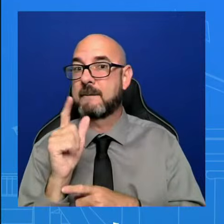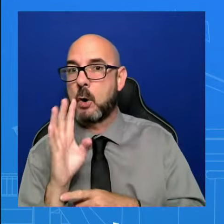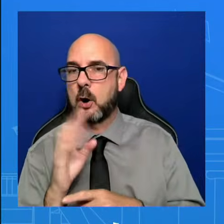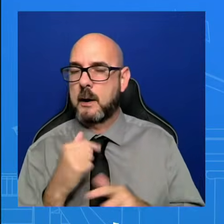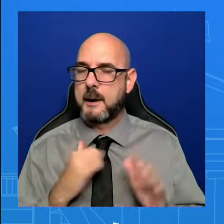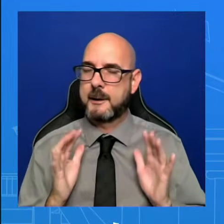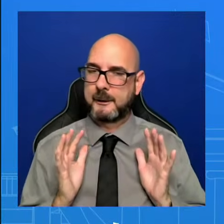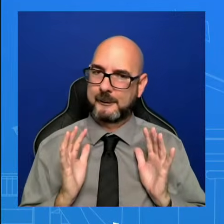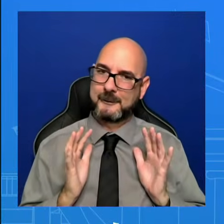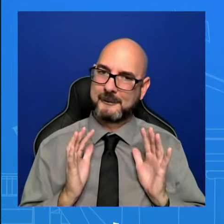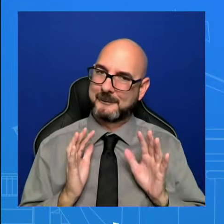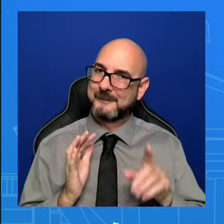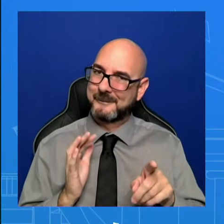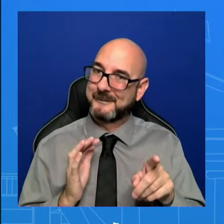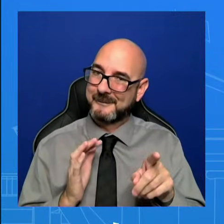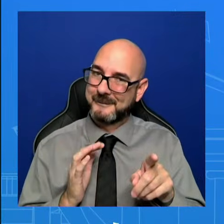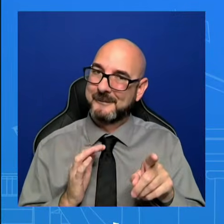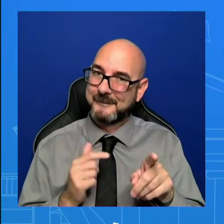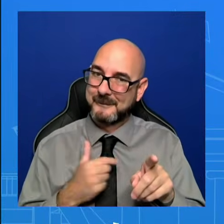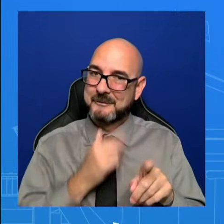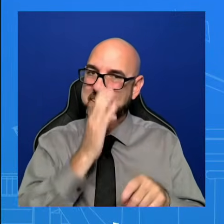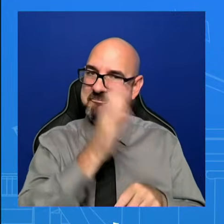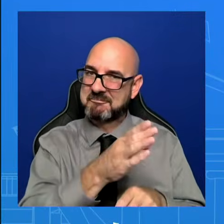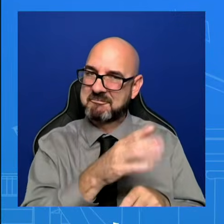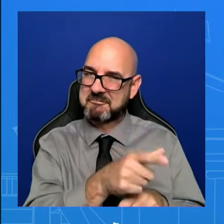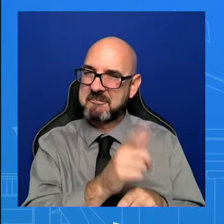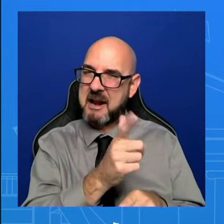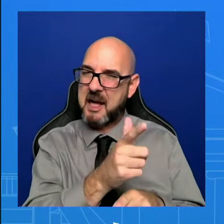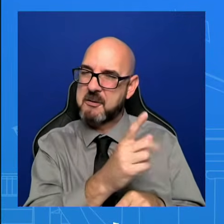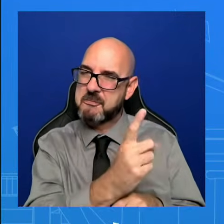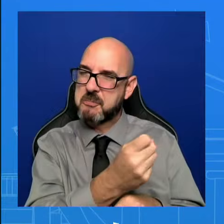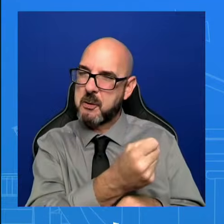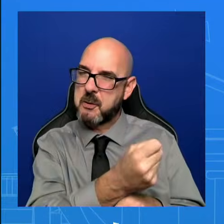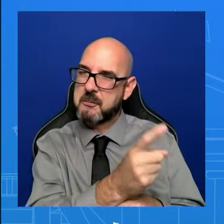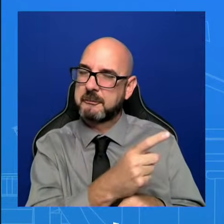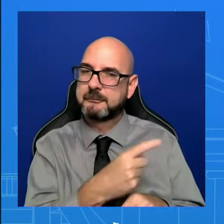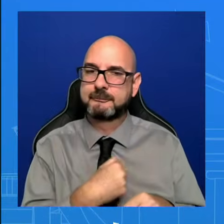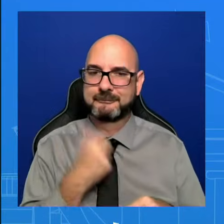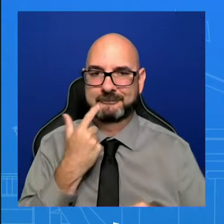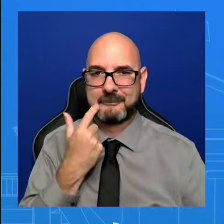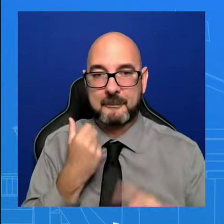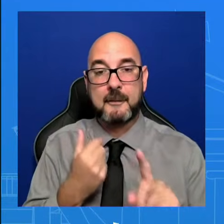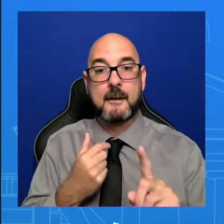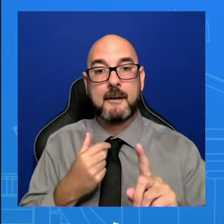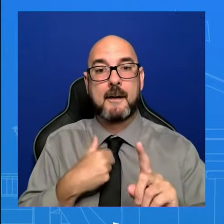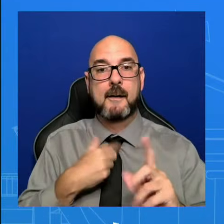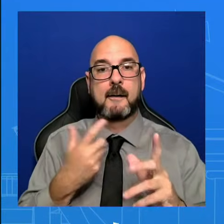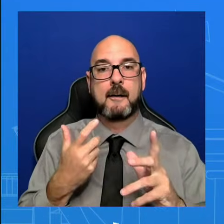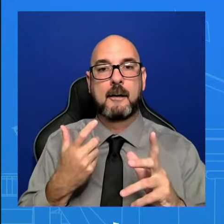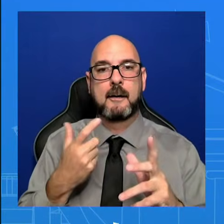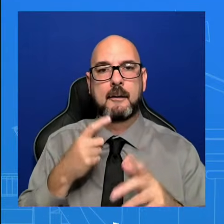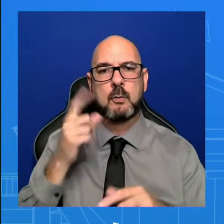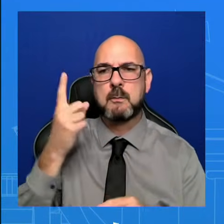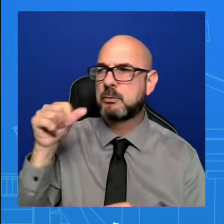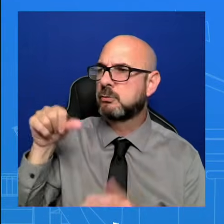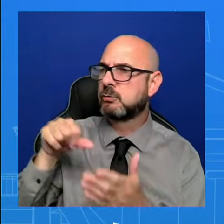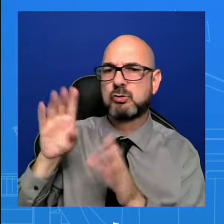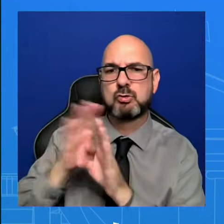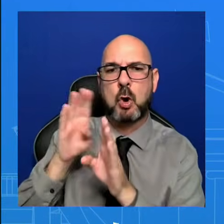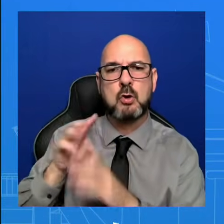So, I'm not going to speak about -- (A cell phone rings.) Somebody's doorbell? Is that a doorbell? (Cross-talk.) The Press: An alarm. Ms. Jean-Pierre: An alarm. Okay. All right.